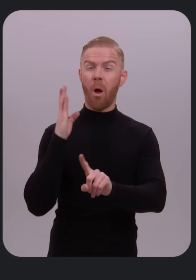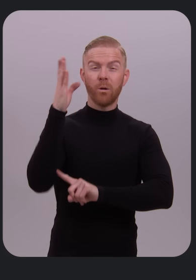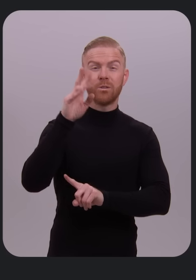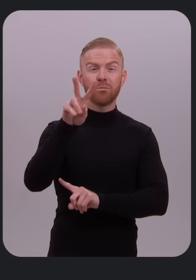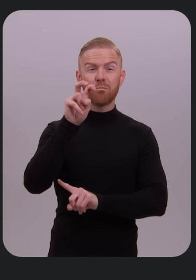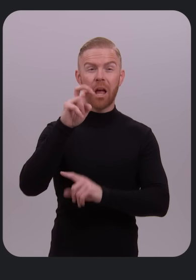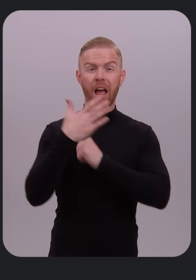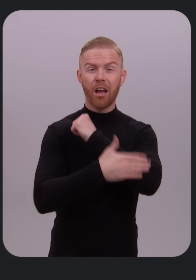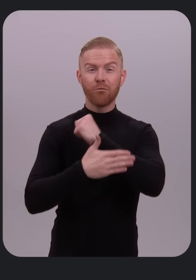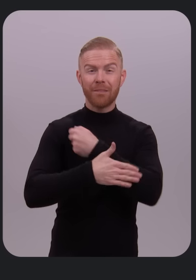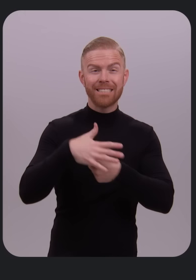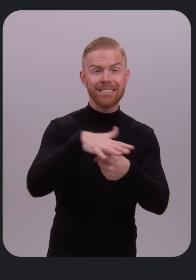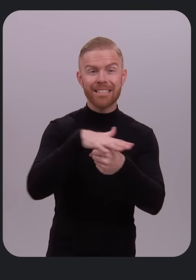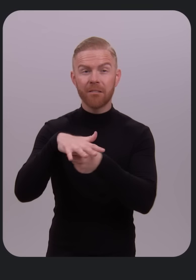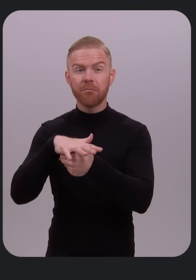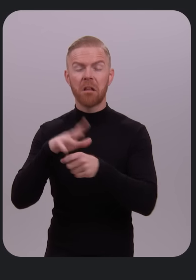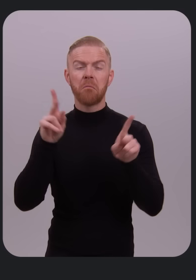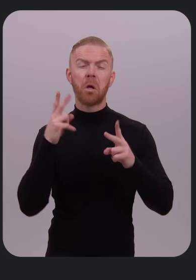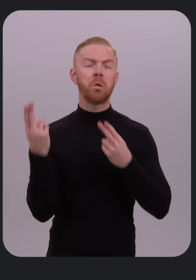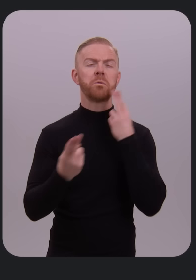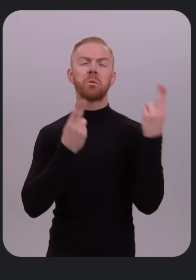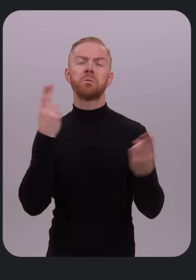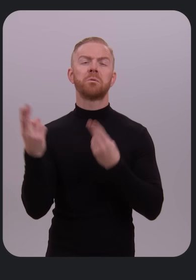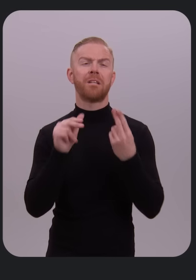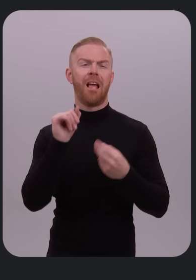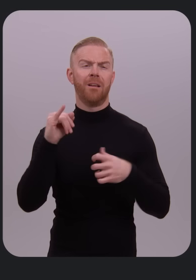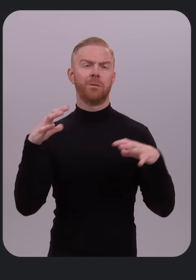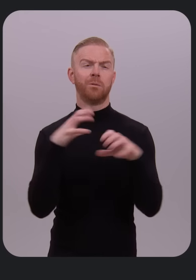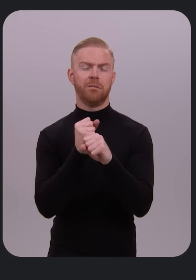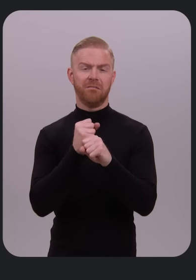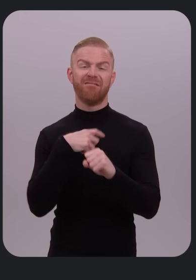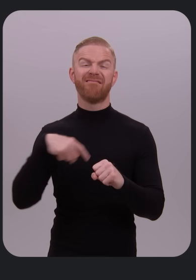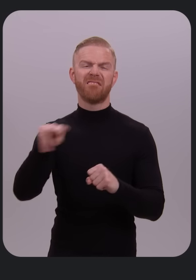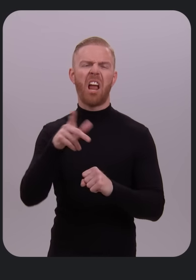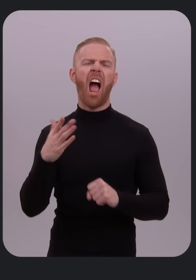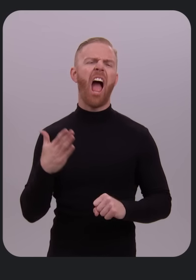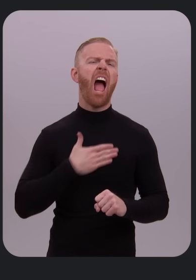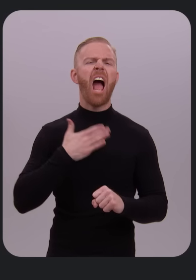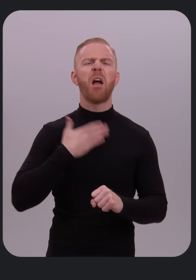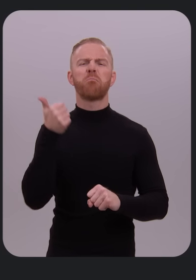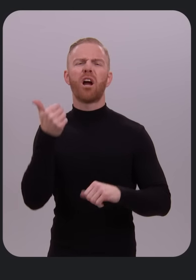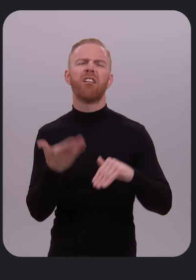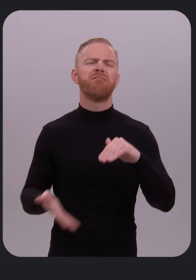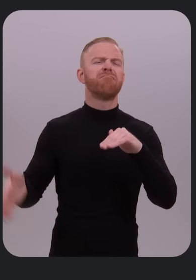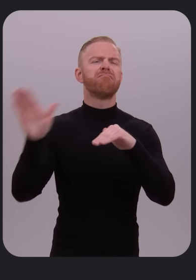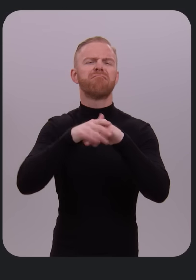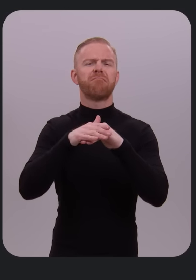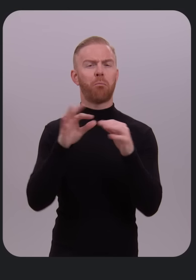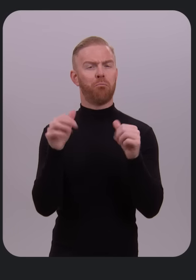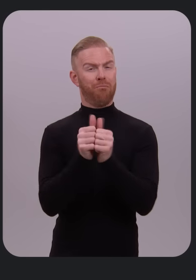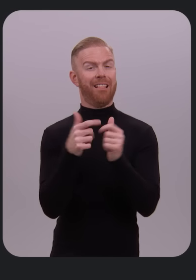As people use AI Overviews, we see they are happier with their results, and they search more often.